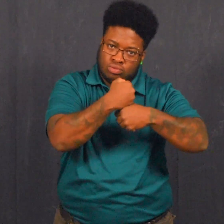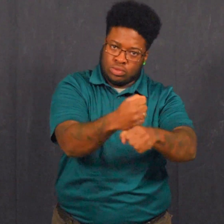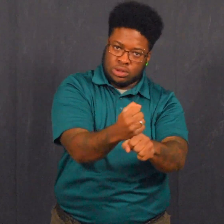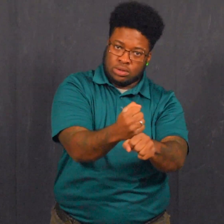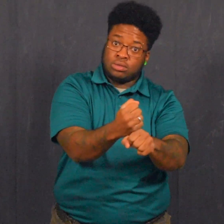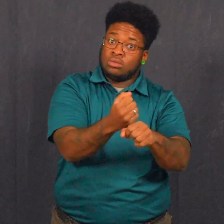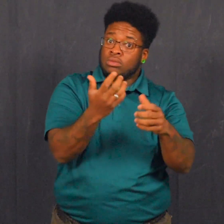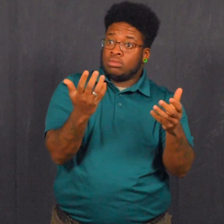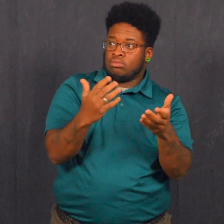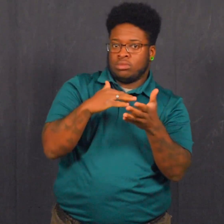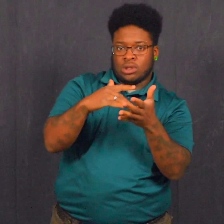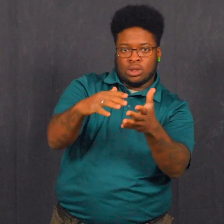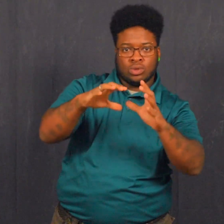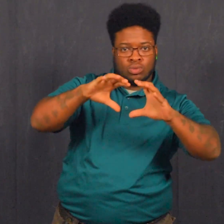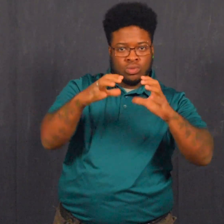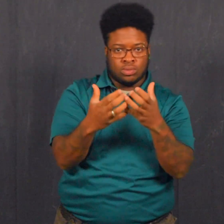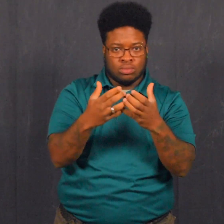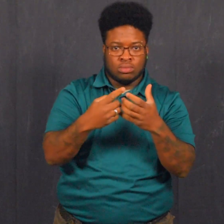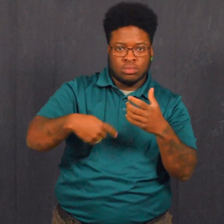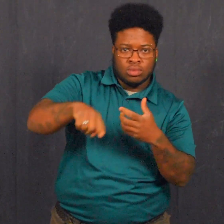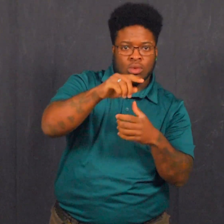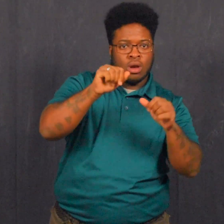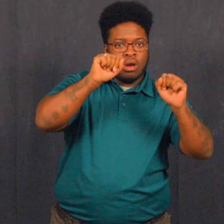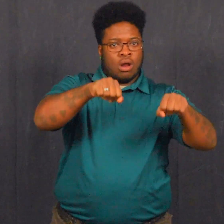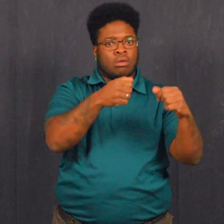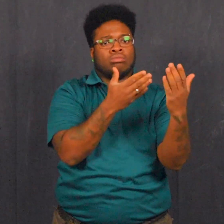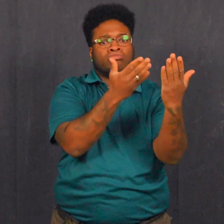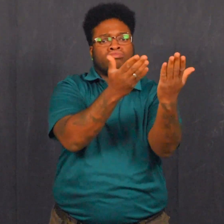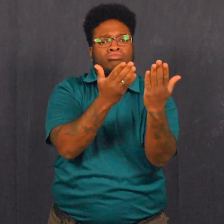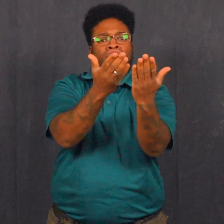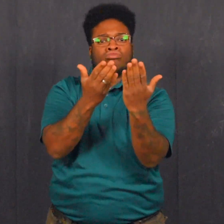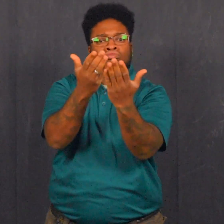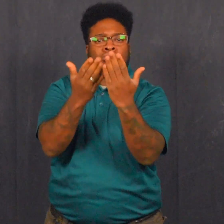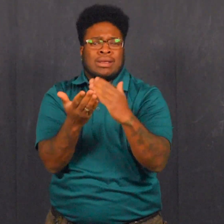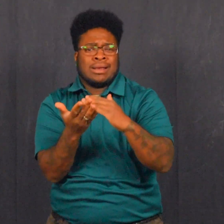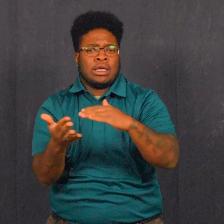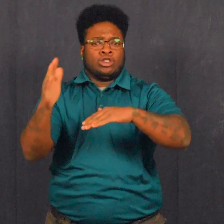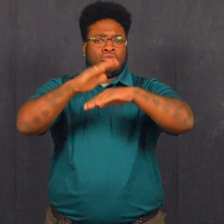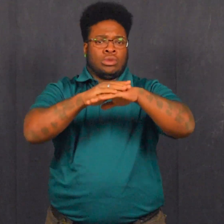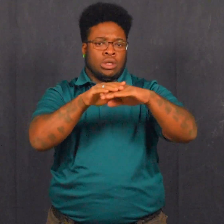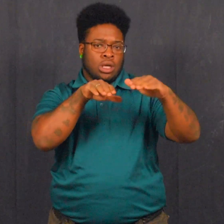would create a study group that will make recommendations on